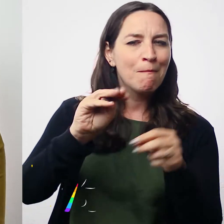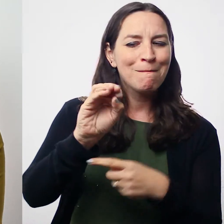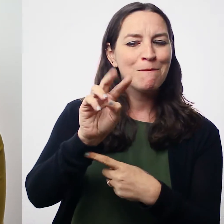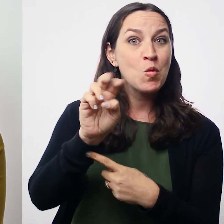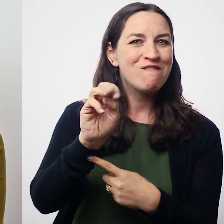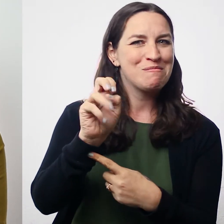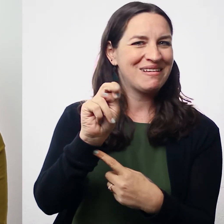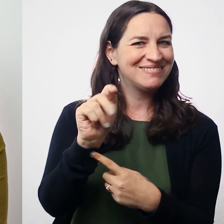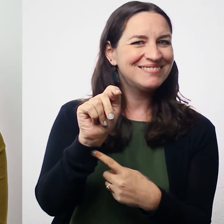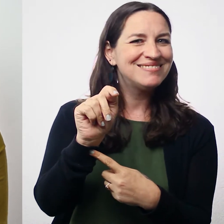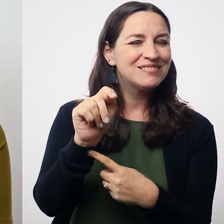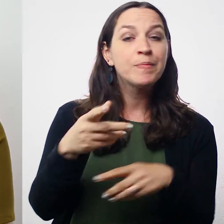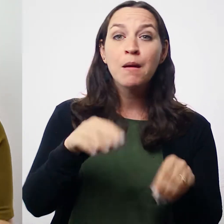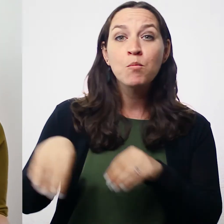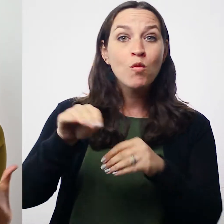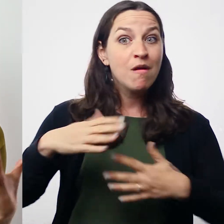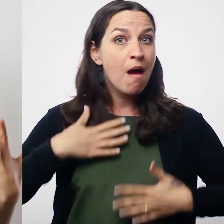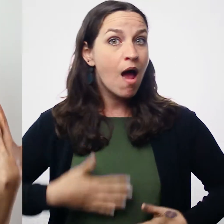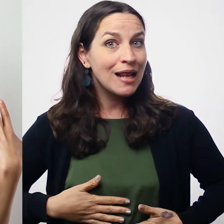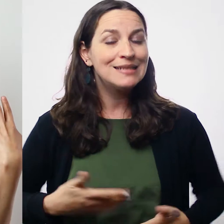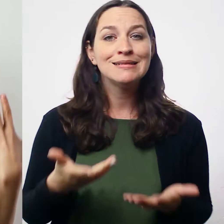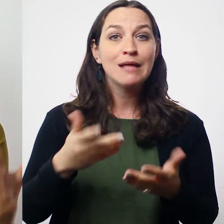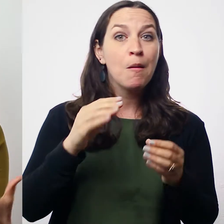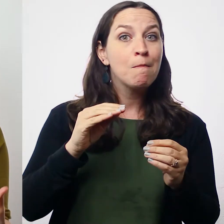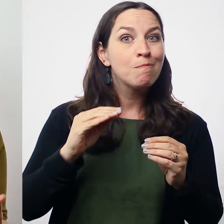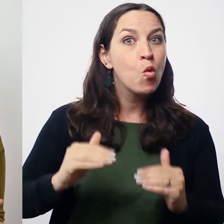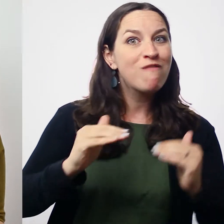And we're going to talk all about moving our bodies and different types of movement